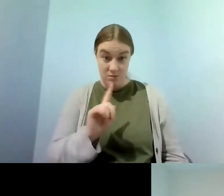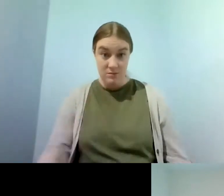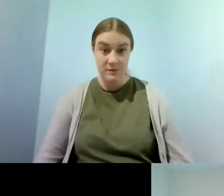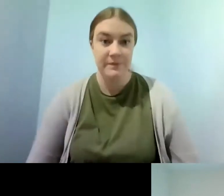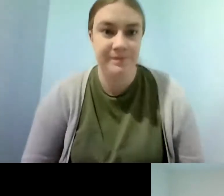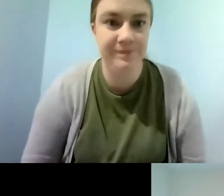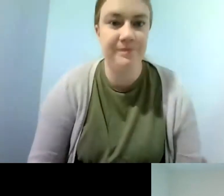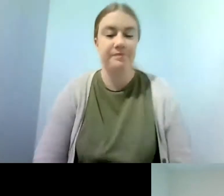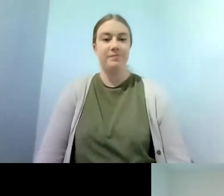uh yeah yeah